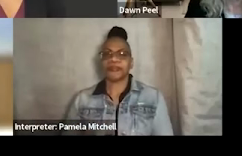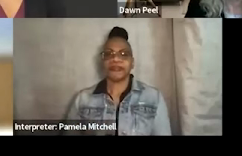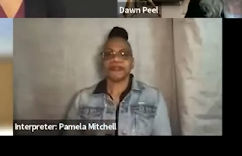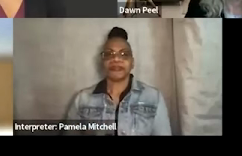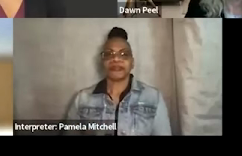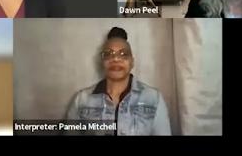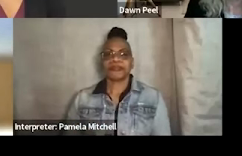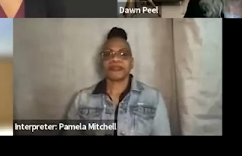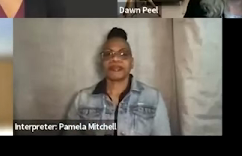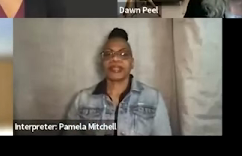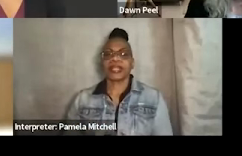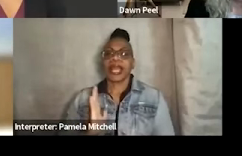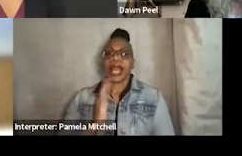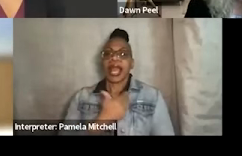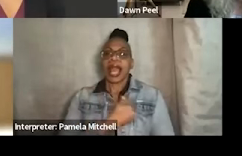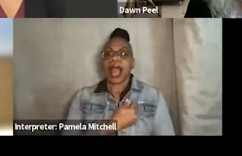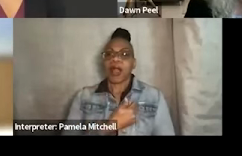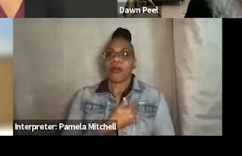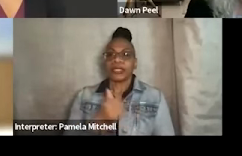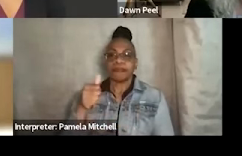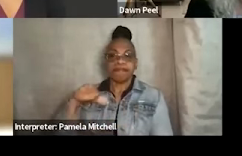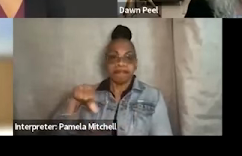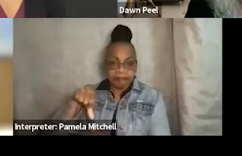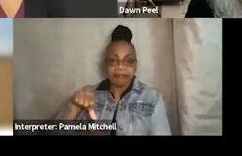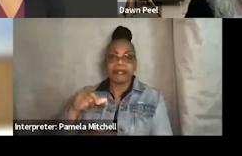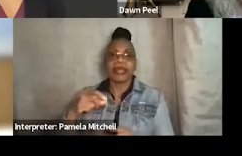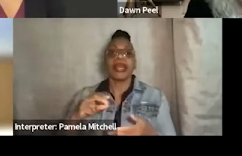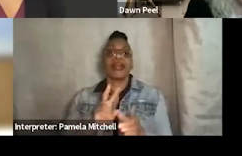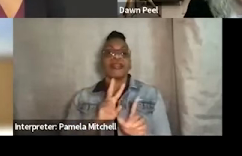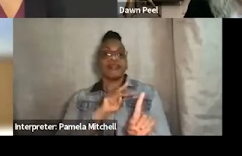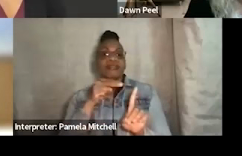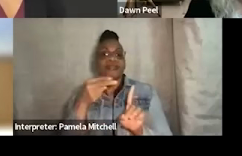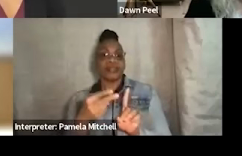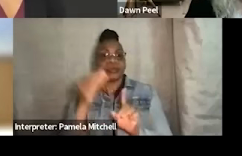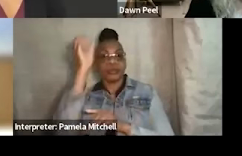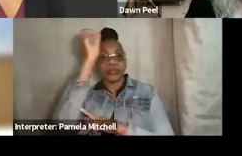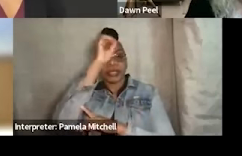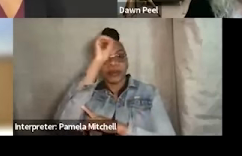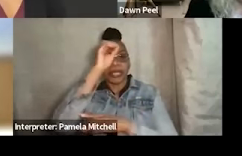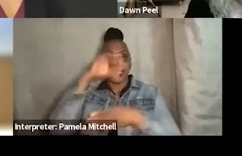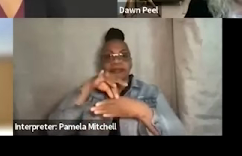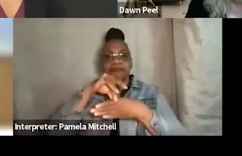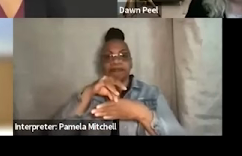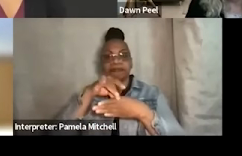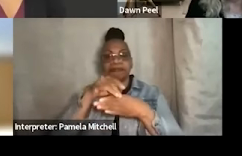First, our disclaimer. "The views, opinions, and content "expressed in this presentation and discussion